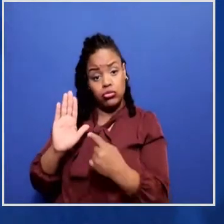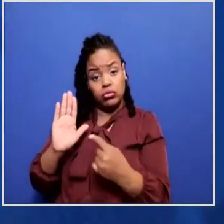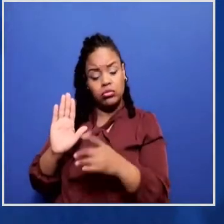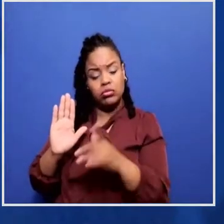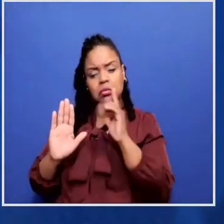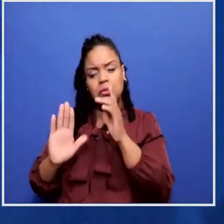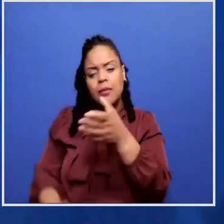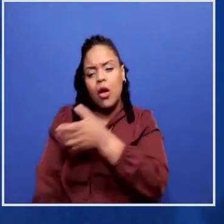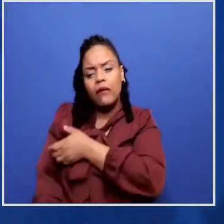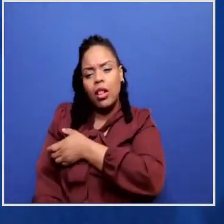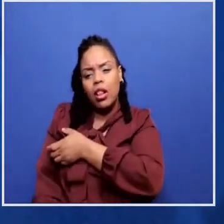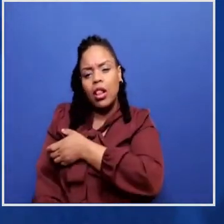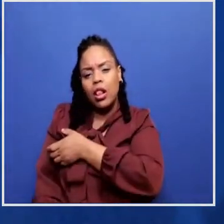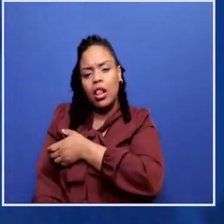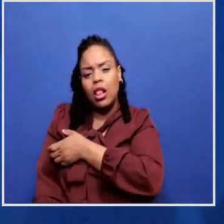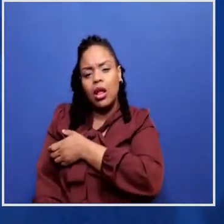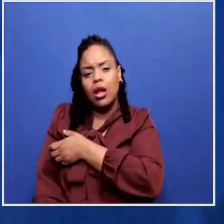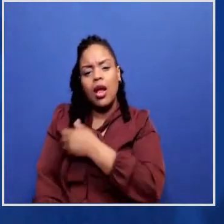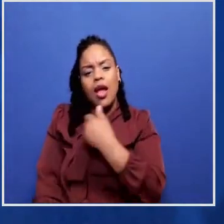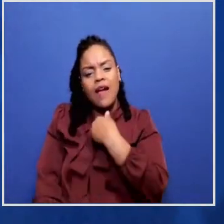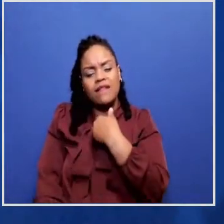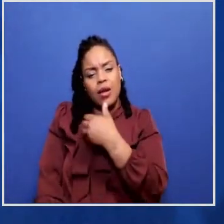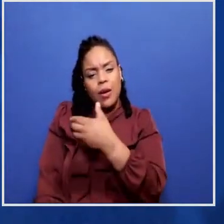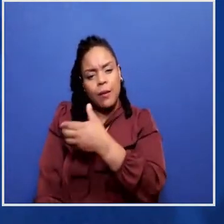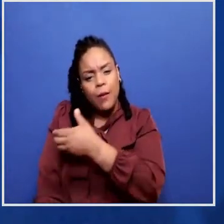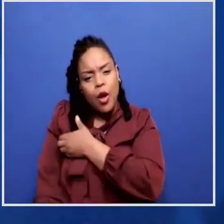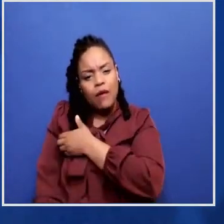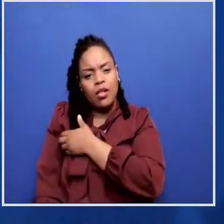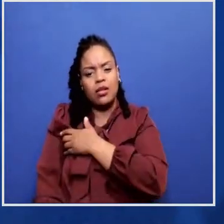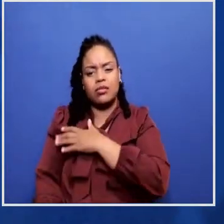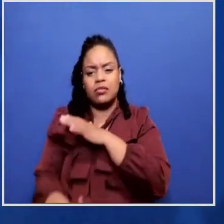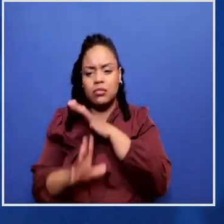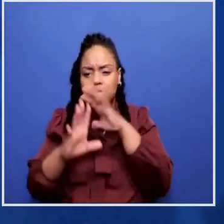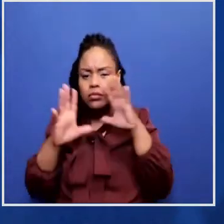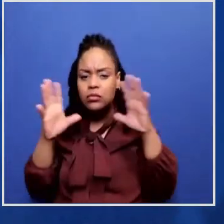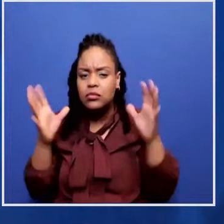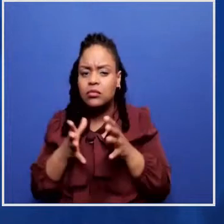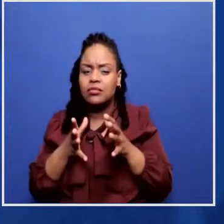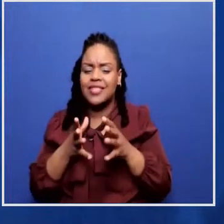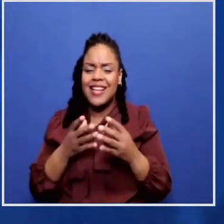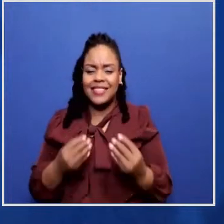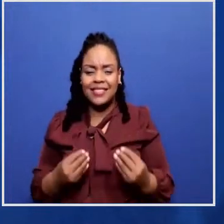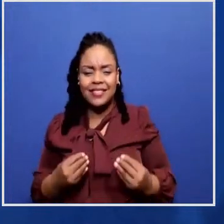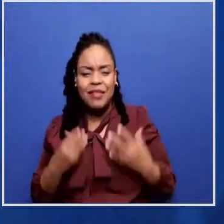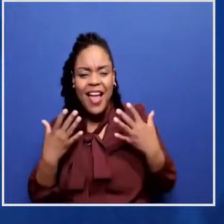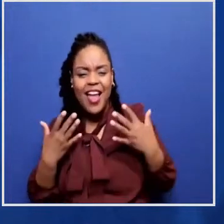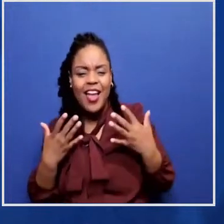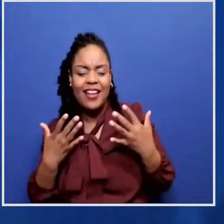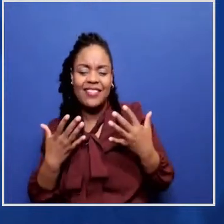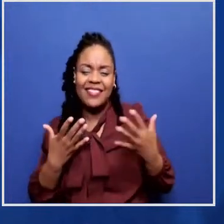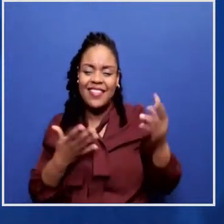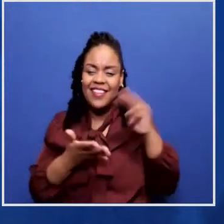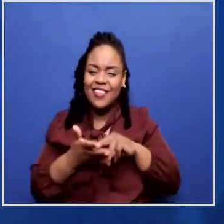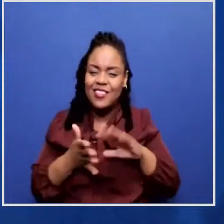NEXT PARTICIPANT, THEY KNOW. THEY KNOW THAT THE ARTS HAVE THE POWER , THE POWER TO CHANGE. THE POWER TO UNITE.